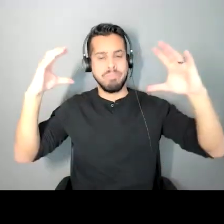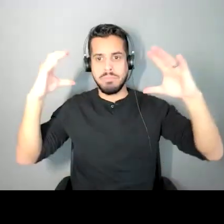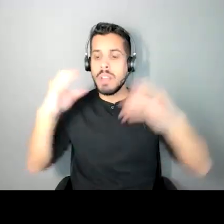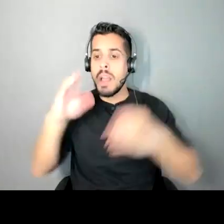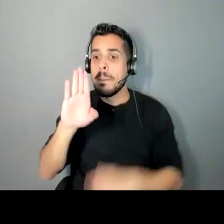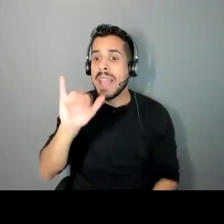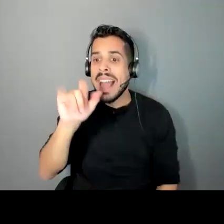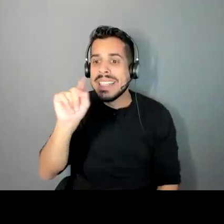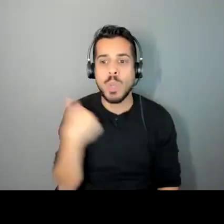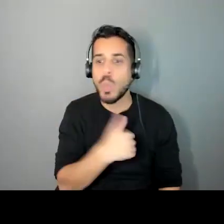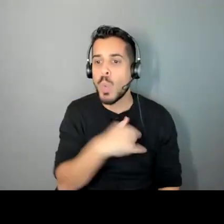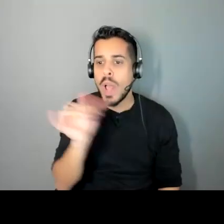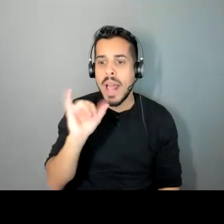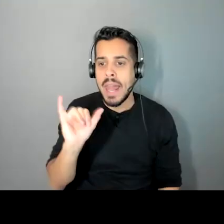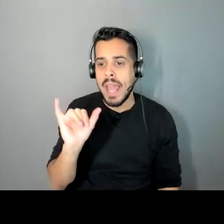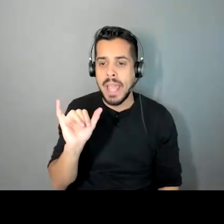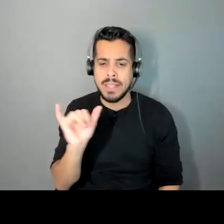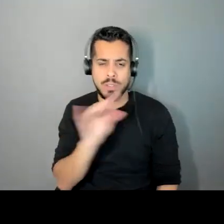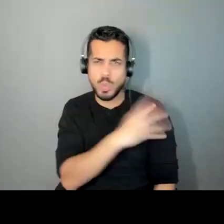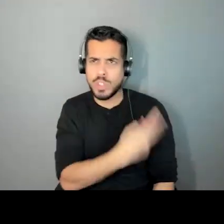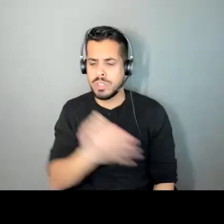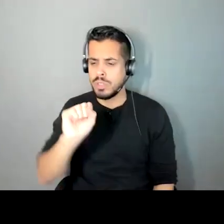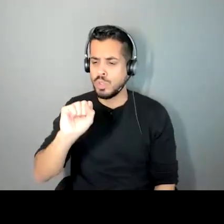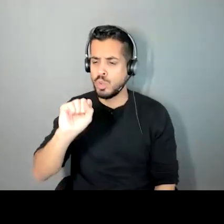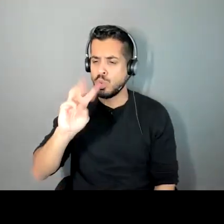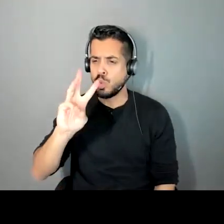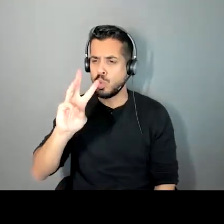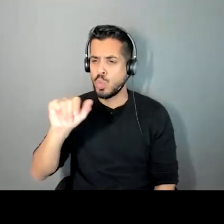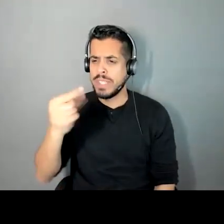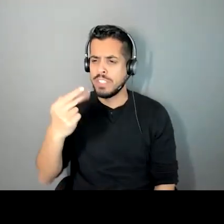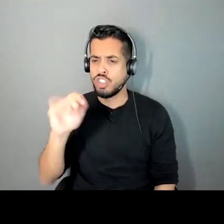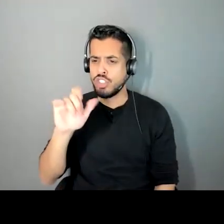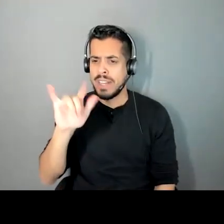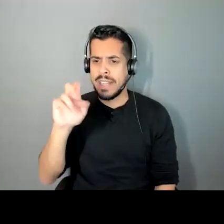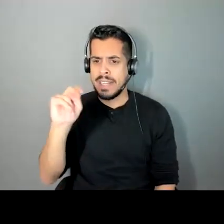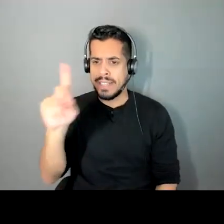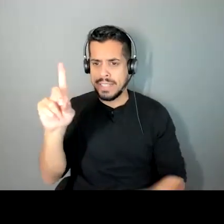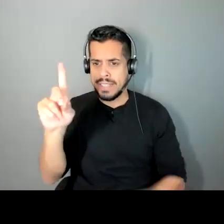we're very-- we're neutral. Uh... again, we-- we-- we don't say that we are experts in accommodations.